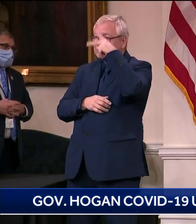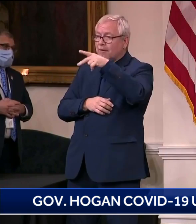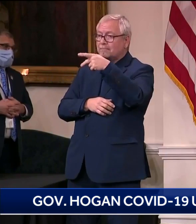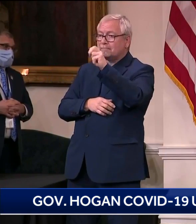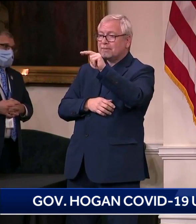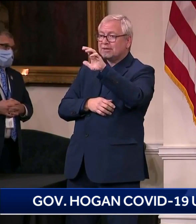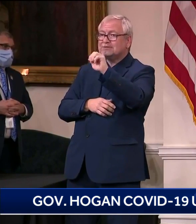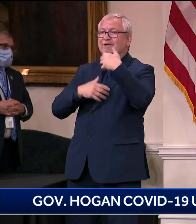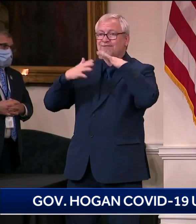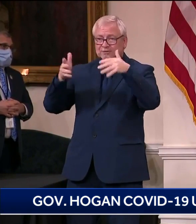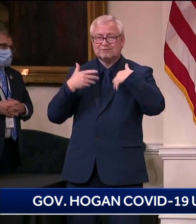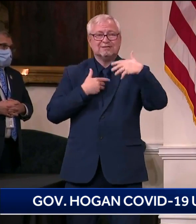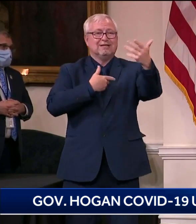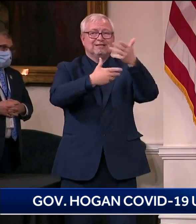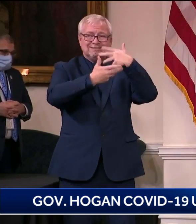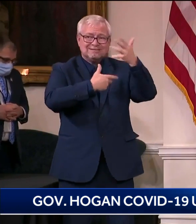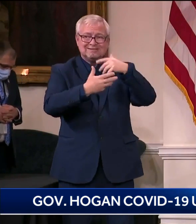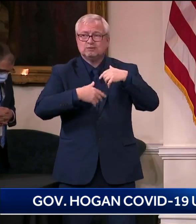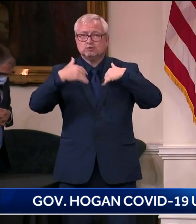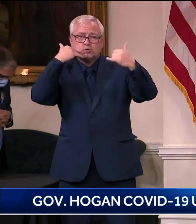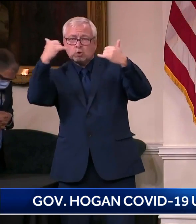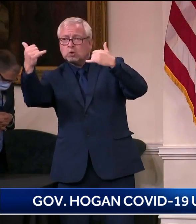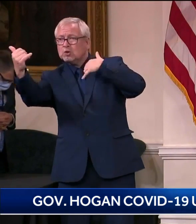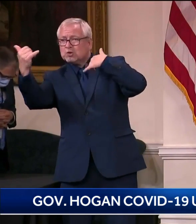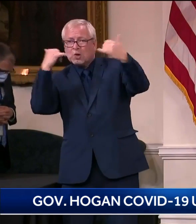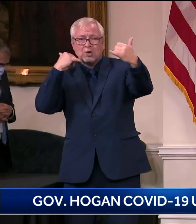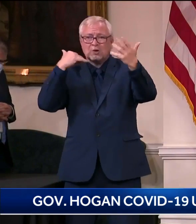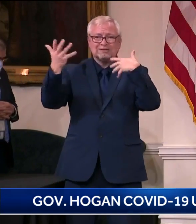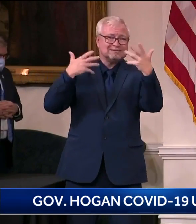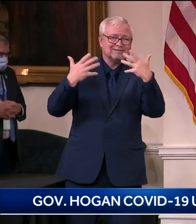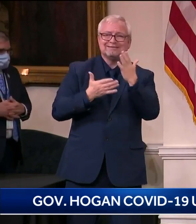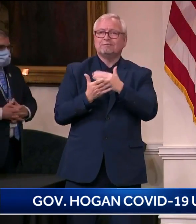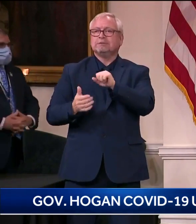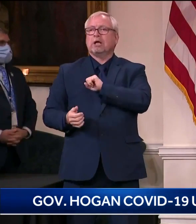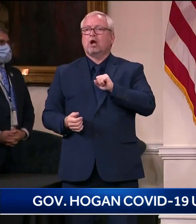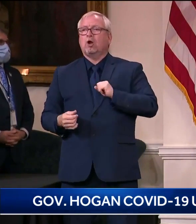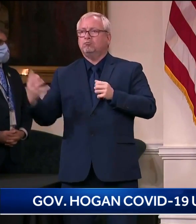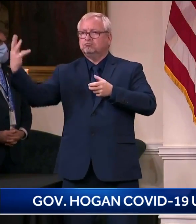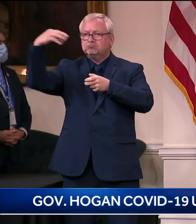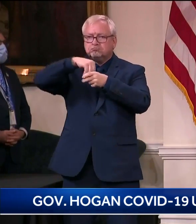I REACHED OUT TO VICE PRESIDENT BIDEN, VICE PRESIDENT PENCE.